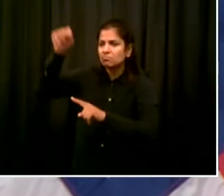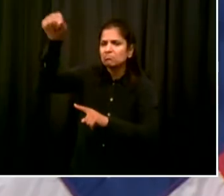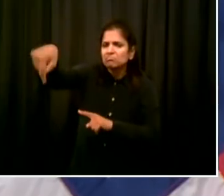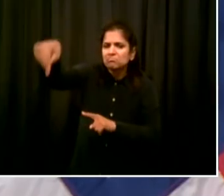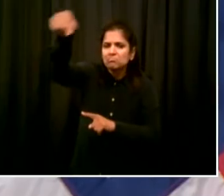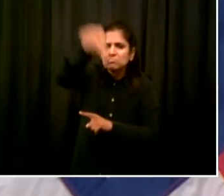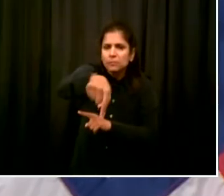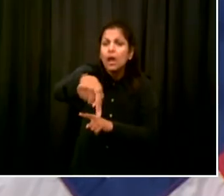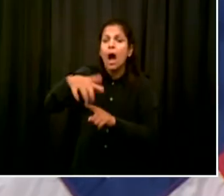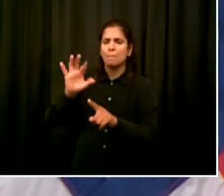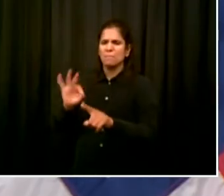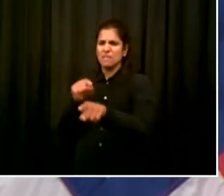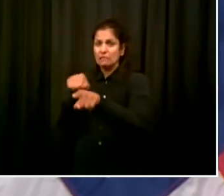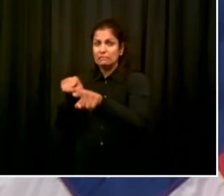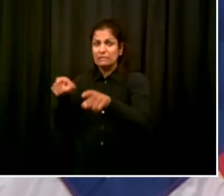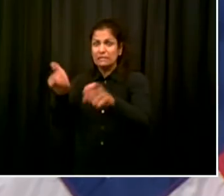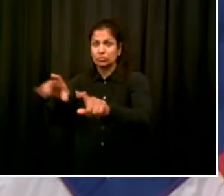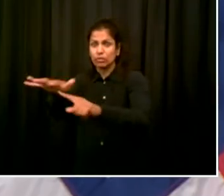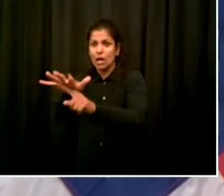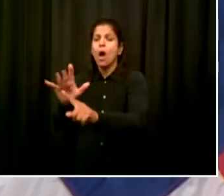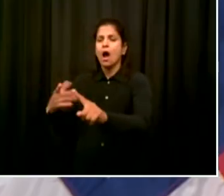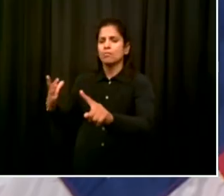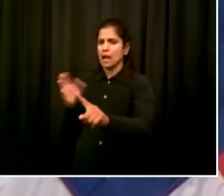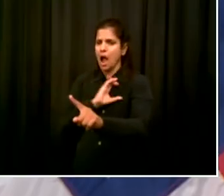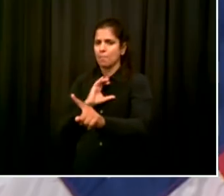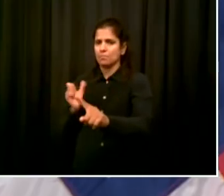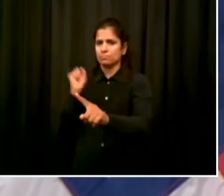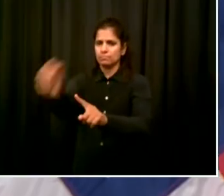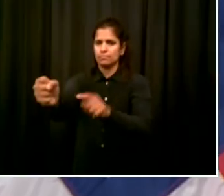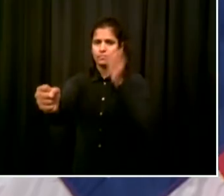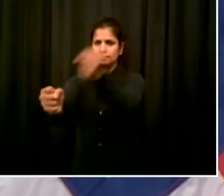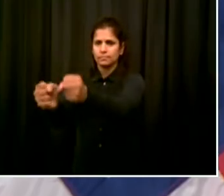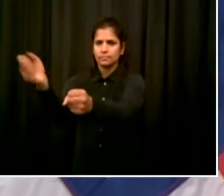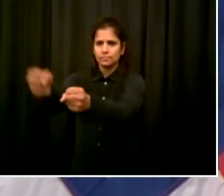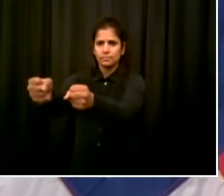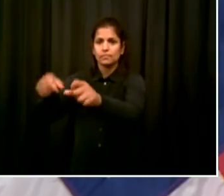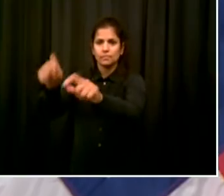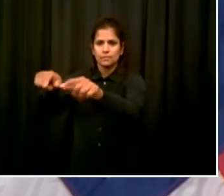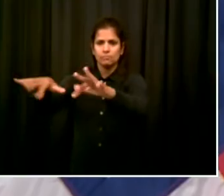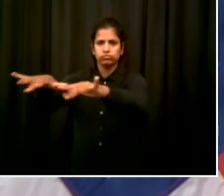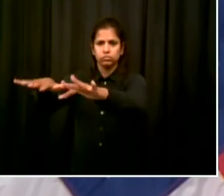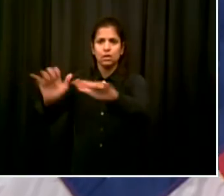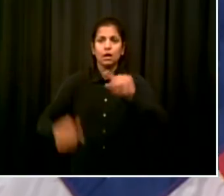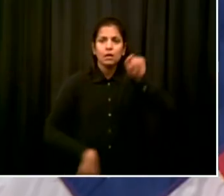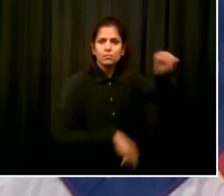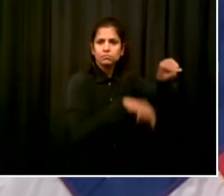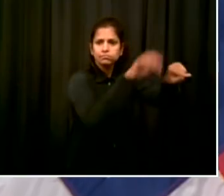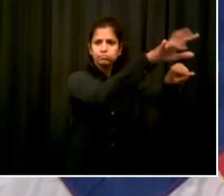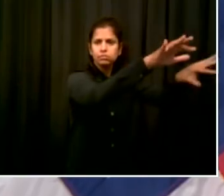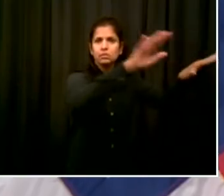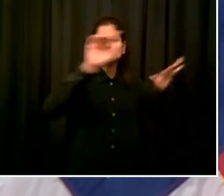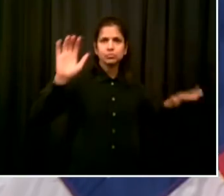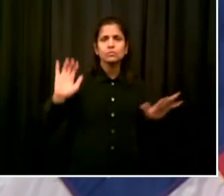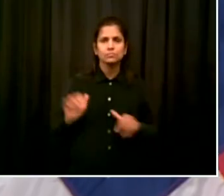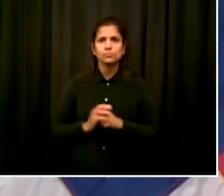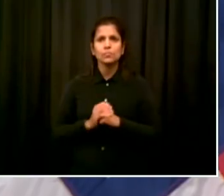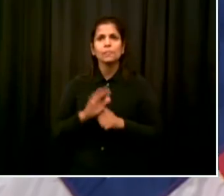ARE DEPLOYING TO STOP IT AND WE ARE WORKING INCREDIBLY LOCS E WITH OUR